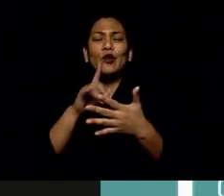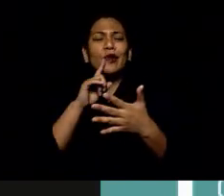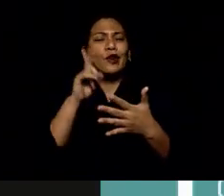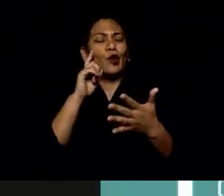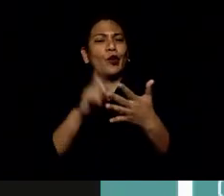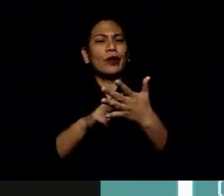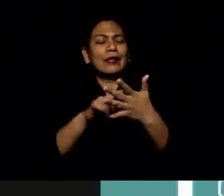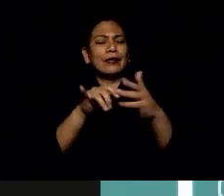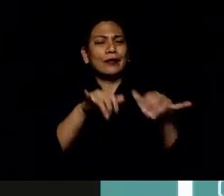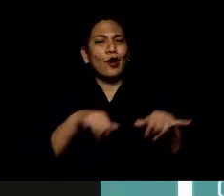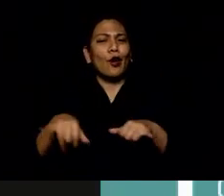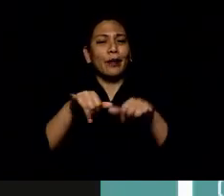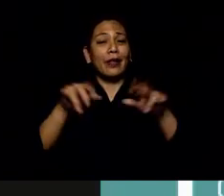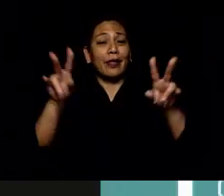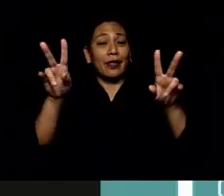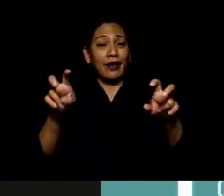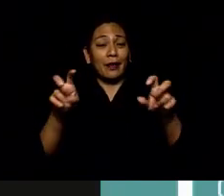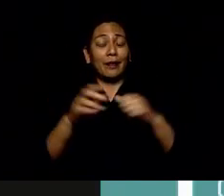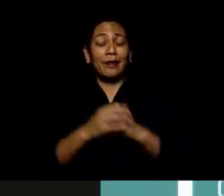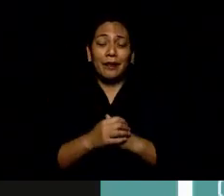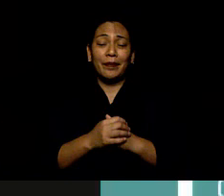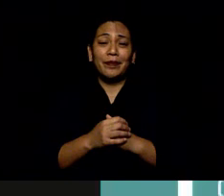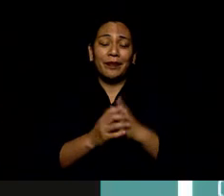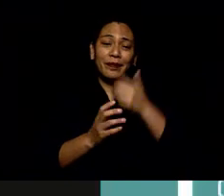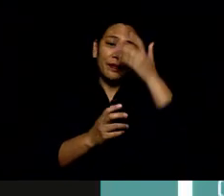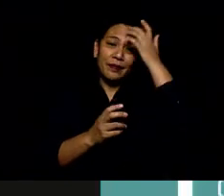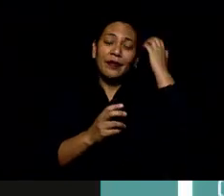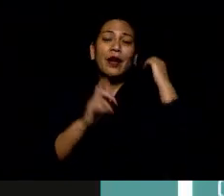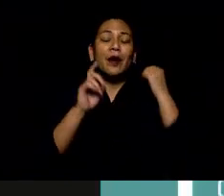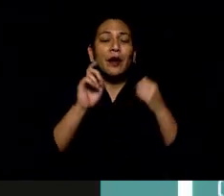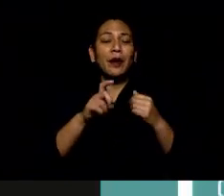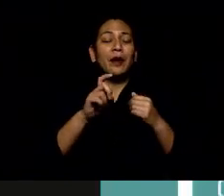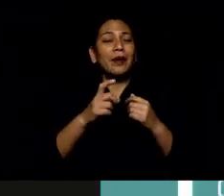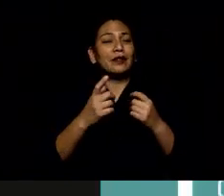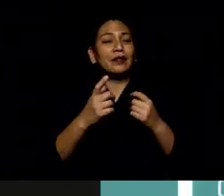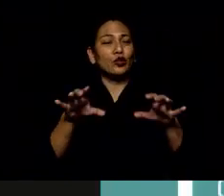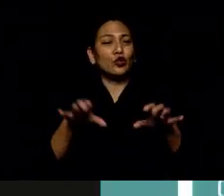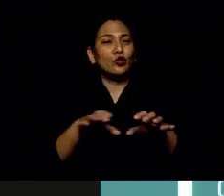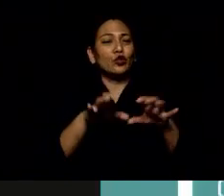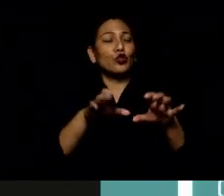We have to learn to do less with, do more with less energy.